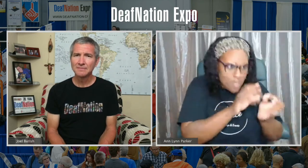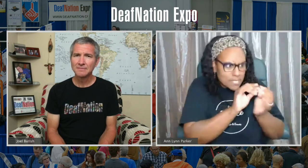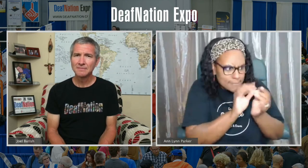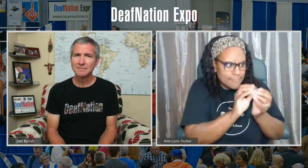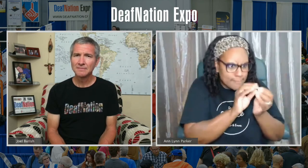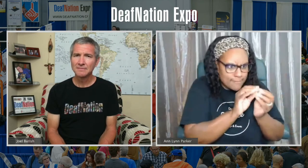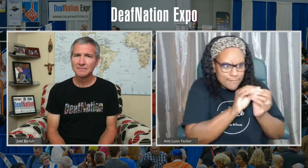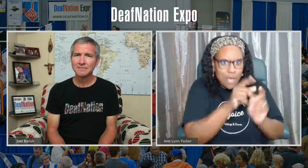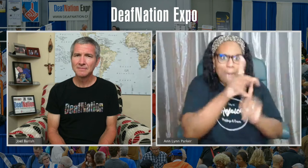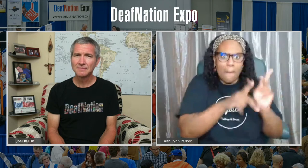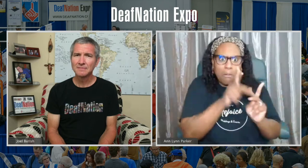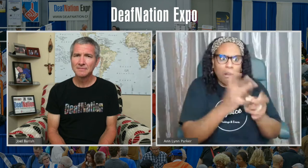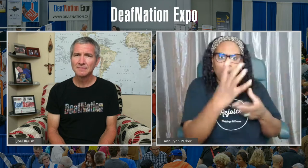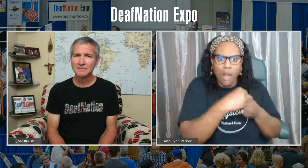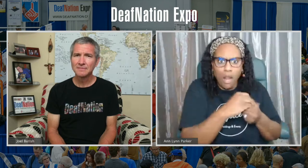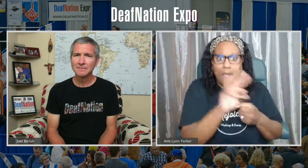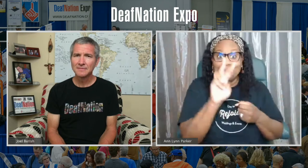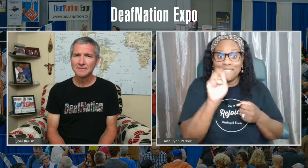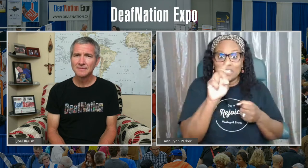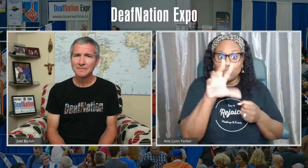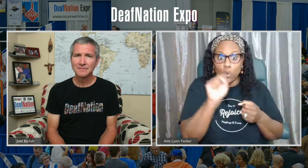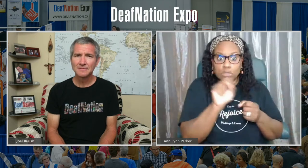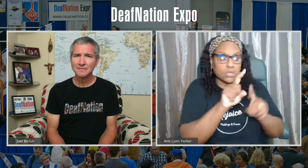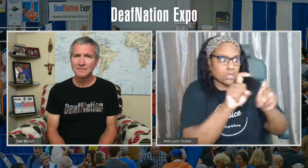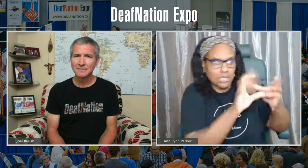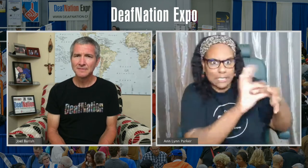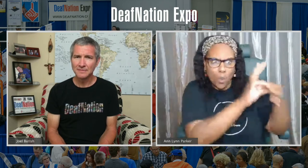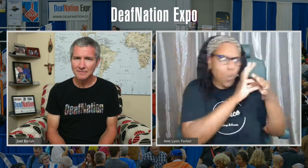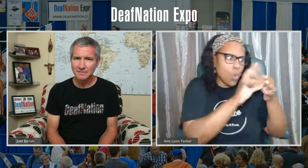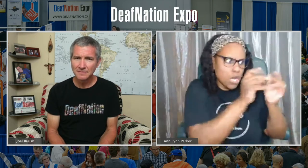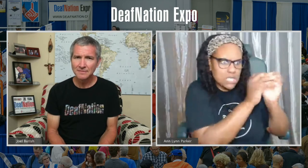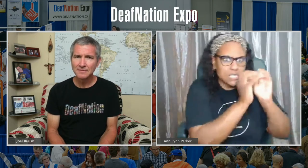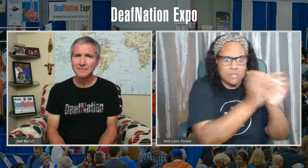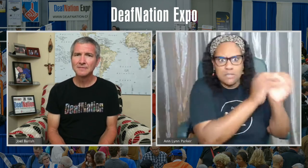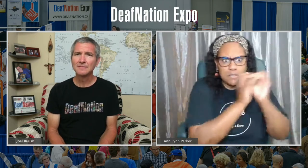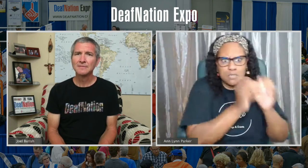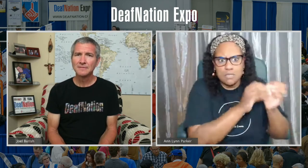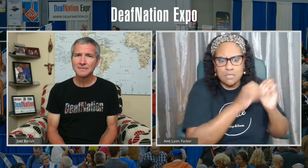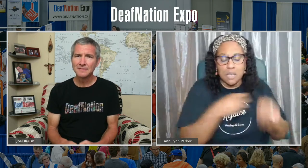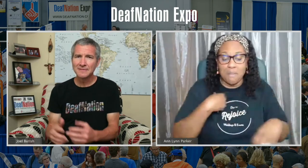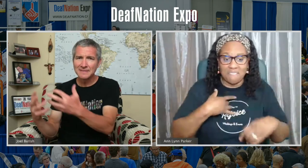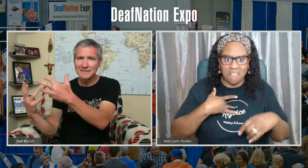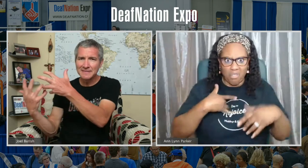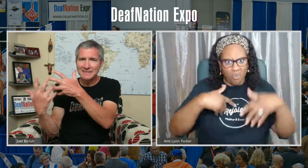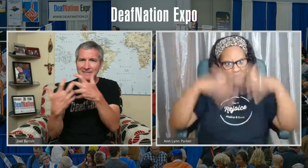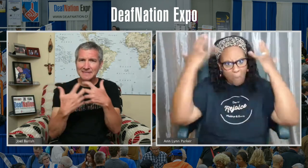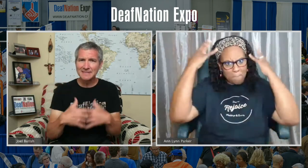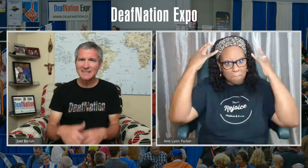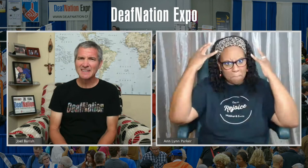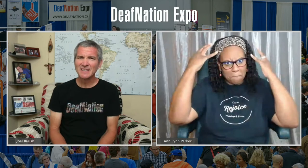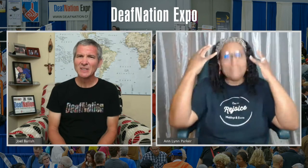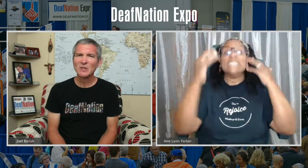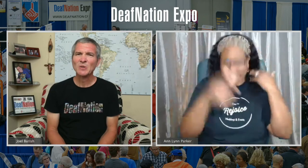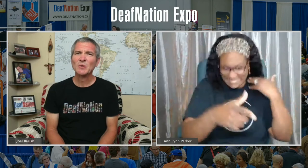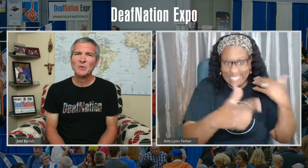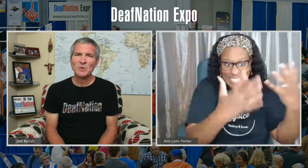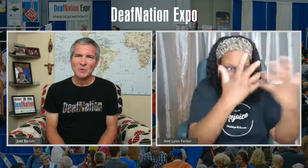They discuss these things with vendors, and coordinate everything. I felt overwhelmed by that.